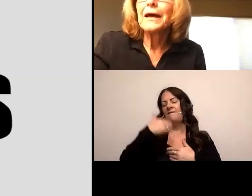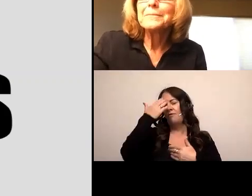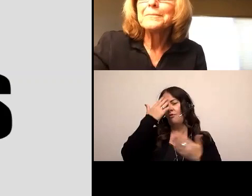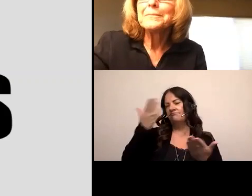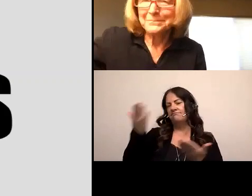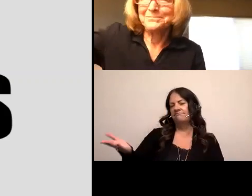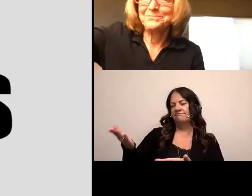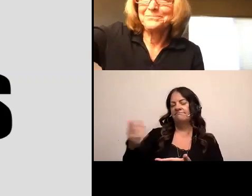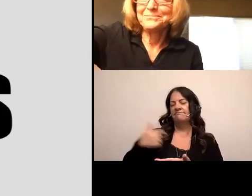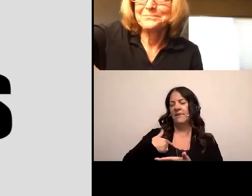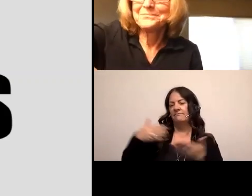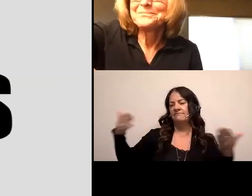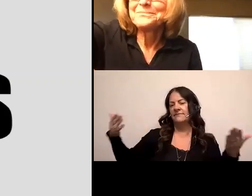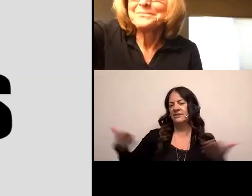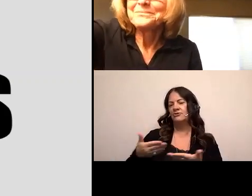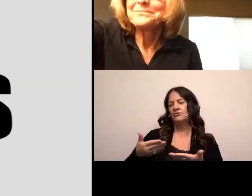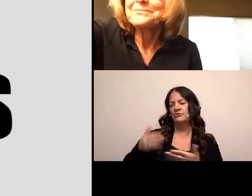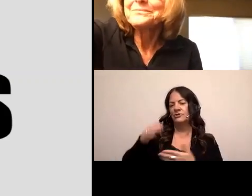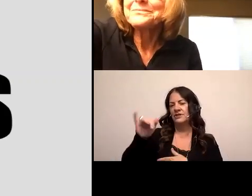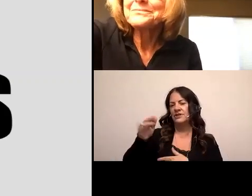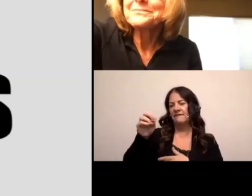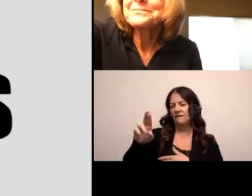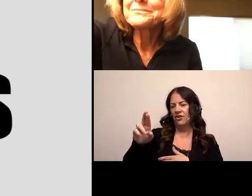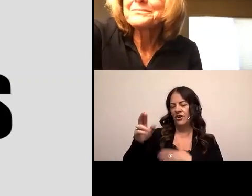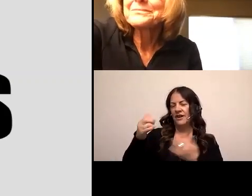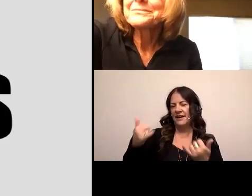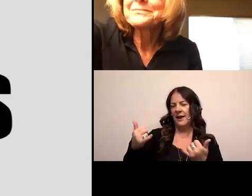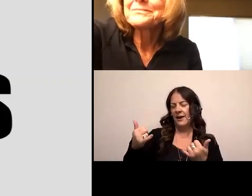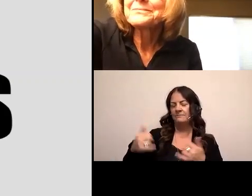ALL RIGHT. WELCOME GUYS